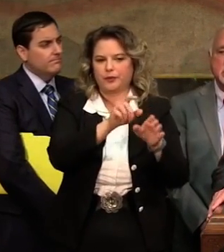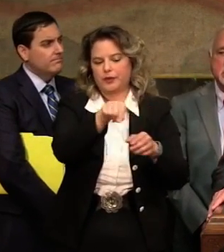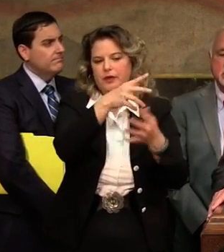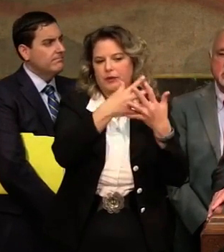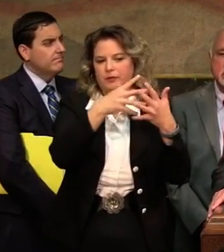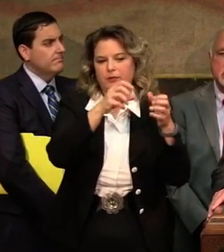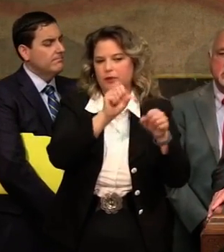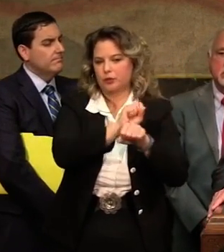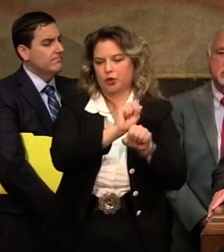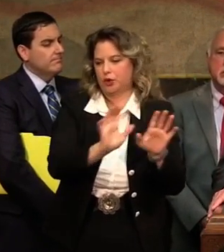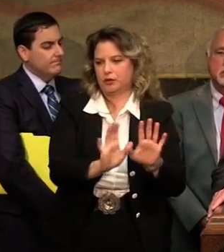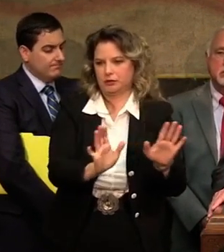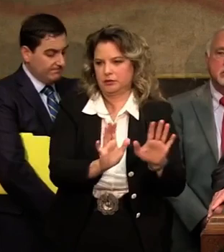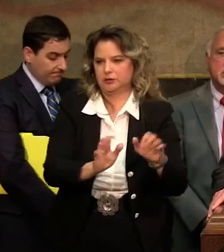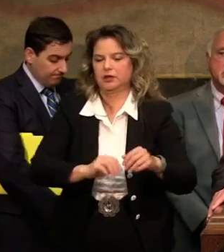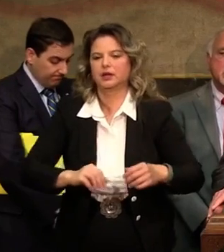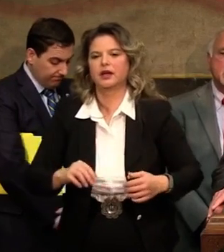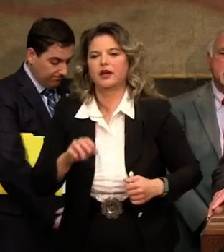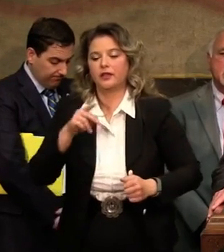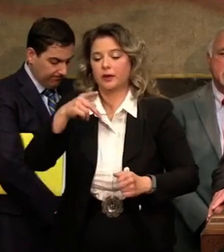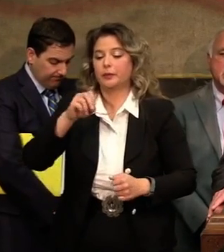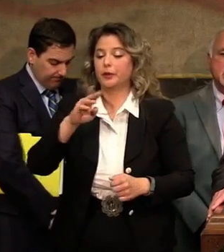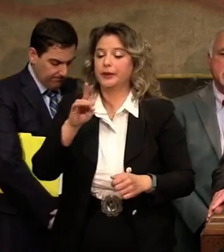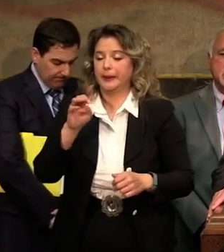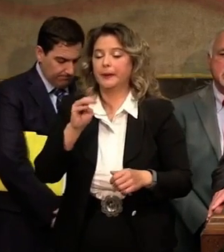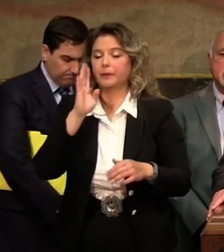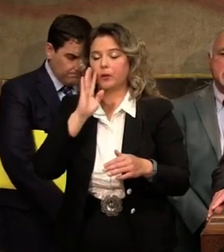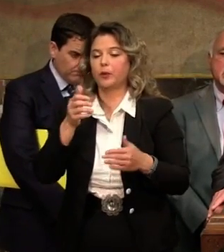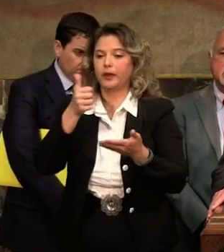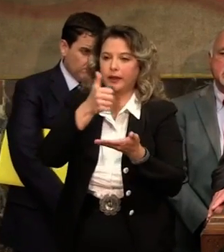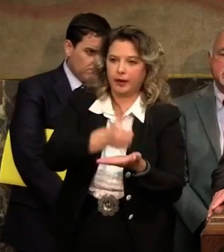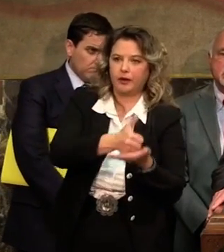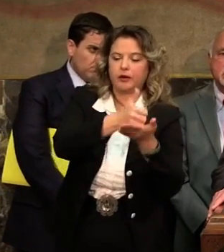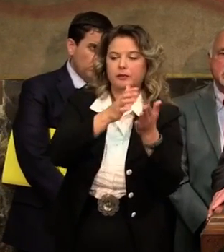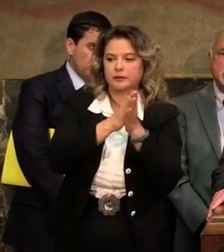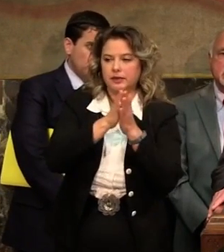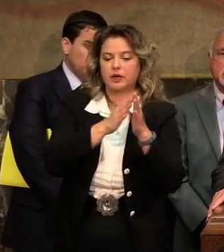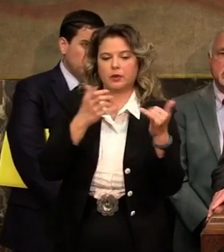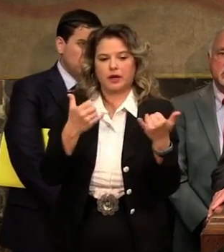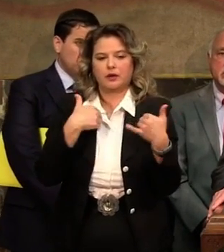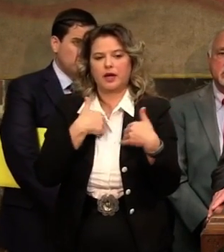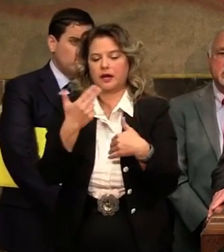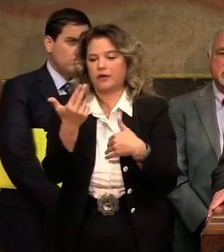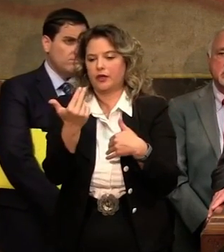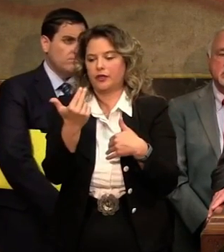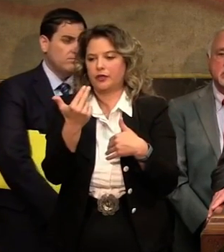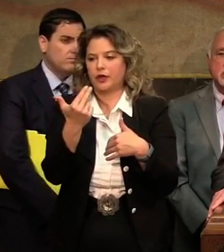and in the per diem will help we have right now 13 closed facilities at the